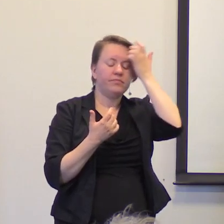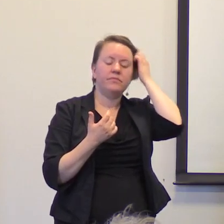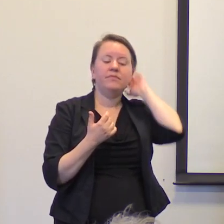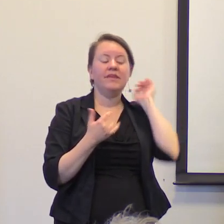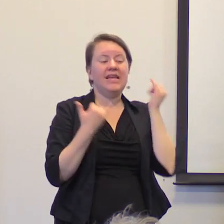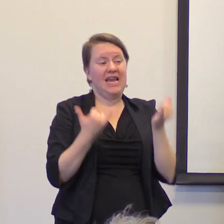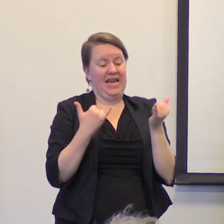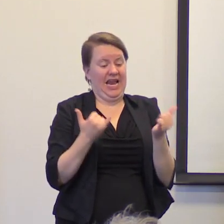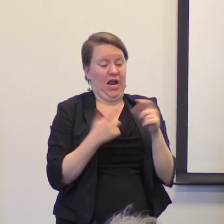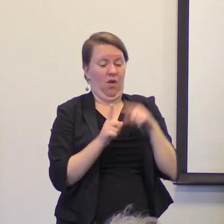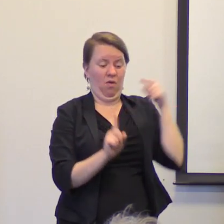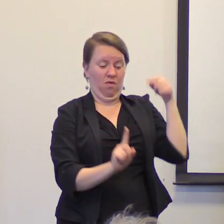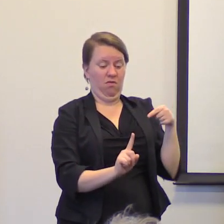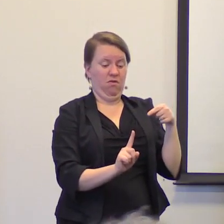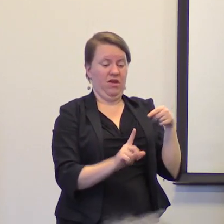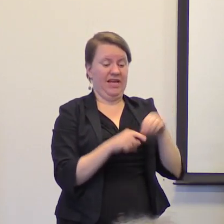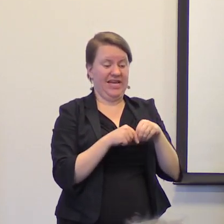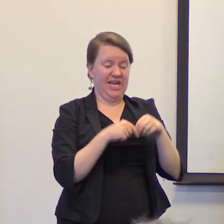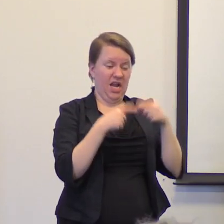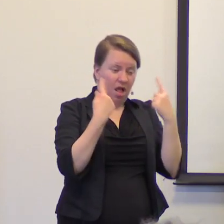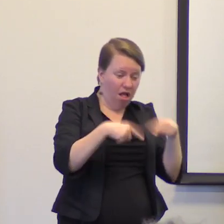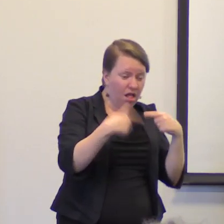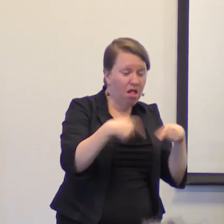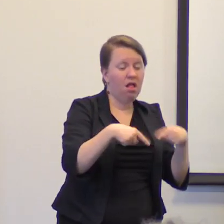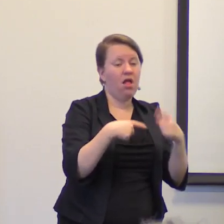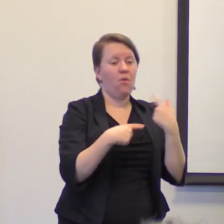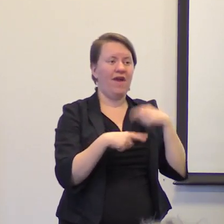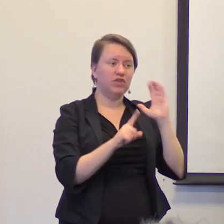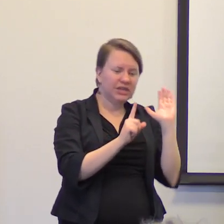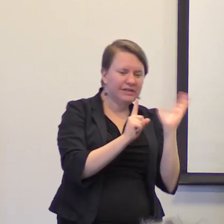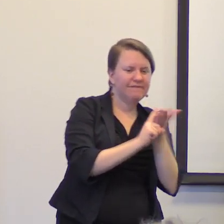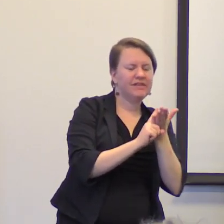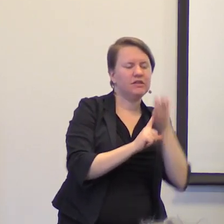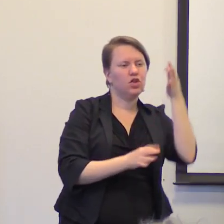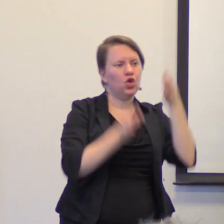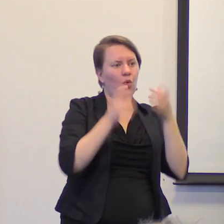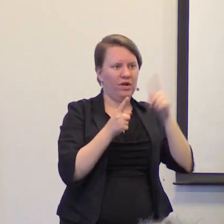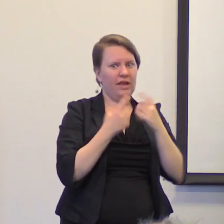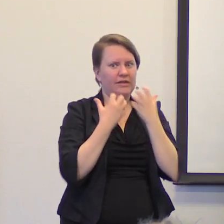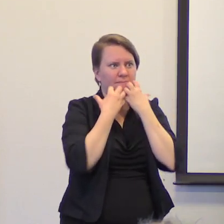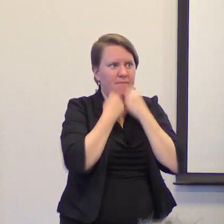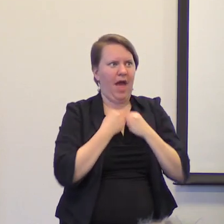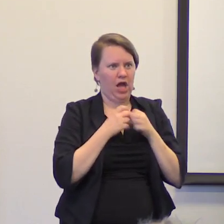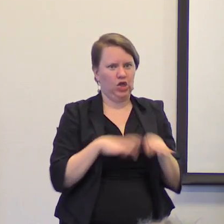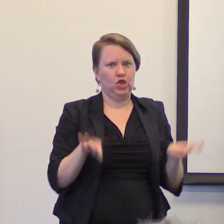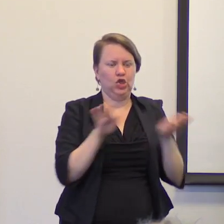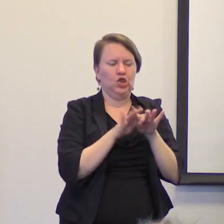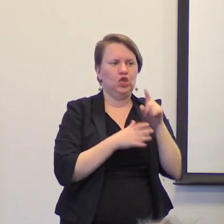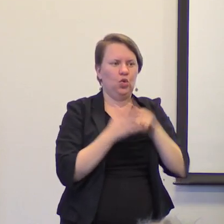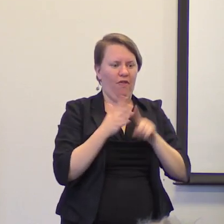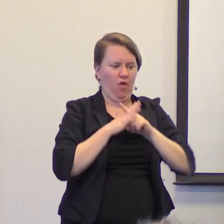And now what we're down to is, in litigating this, we are going to have to convince the court that it matters what the origin of the new act was.